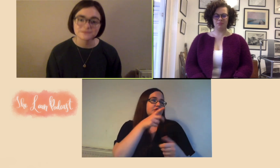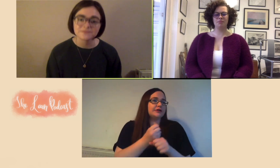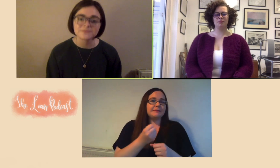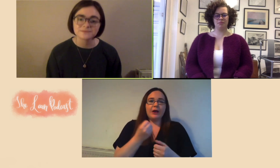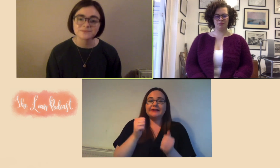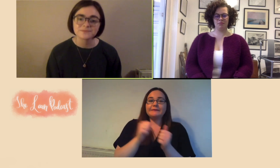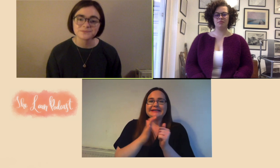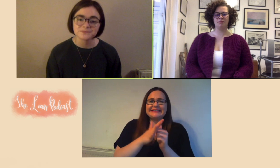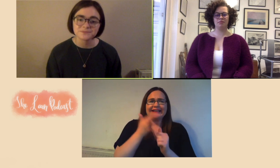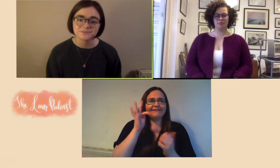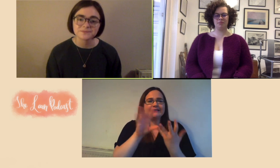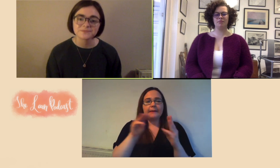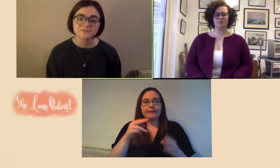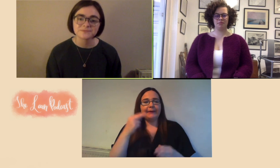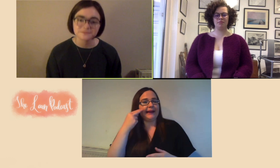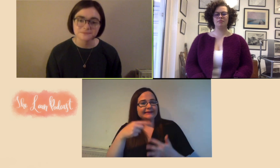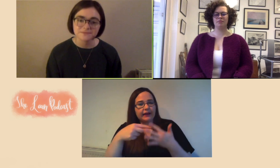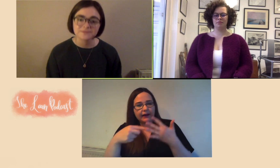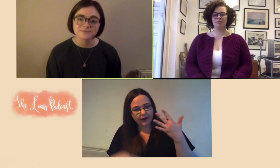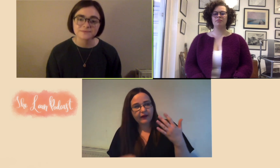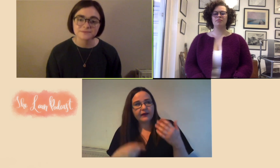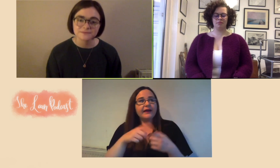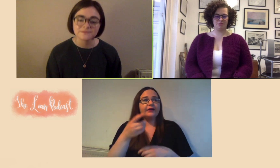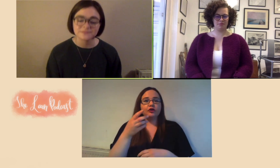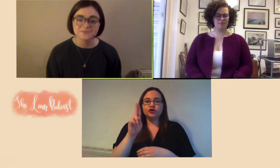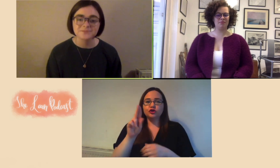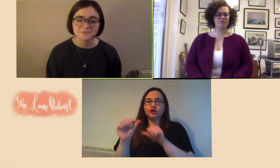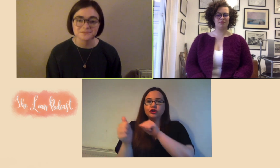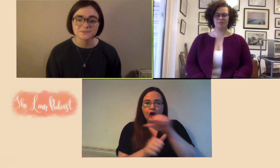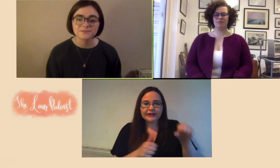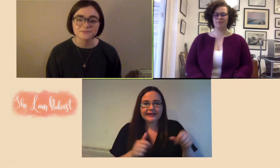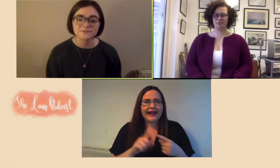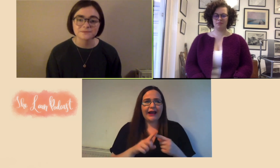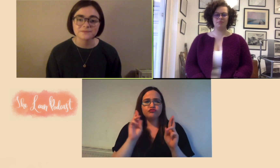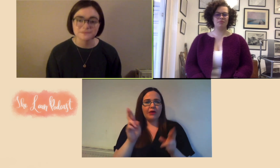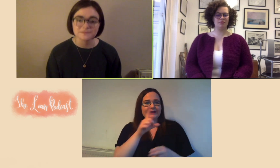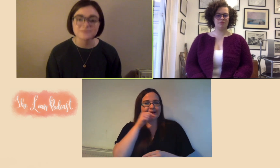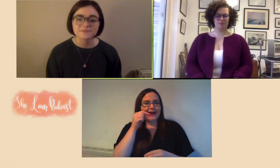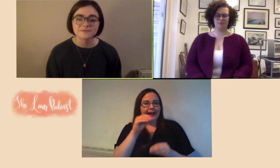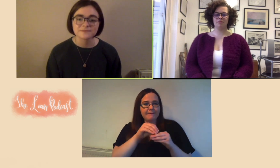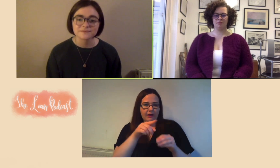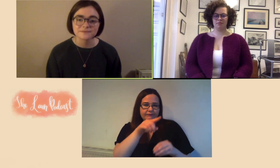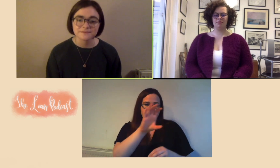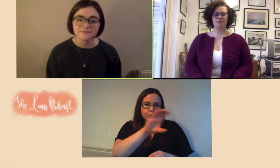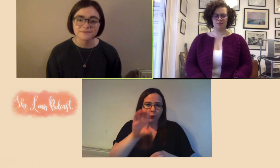So that's just really general rules for everyone. It's not just for having an interpreter present, but it just talks